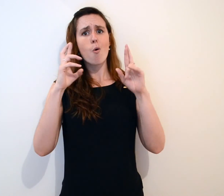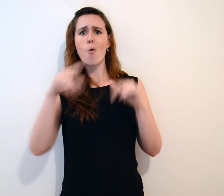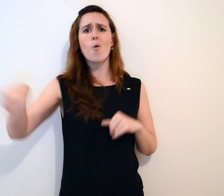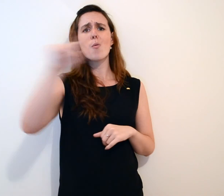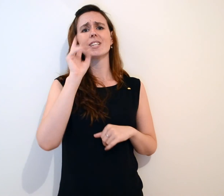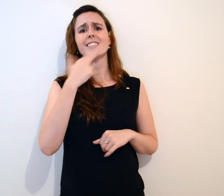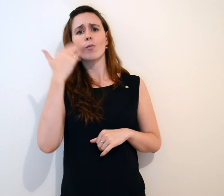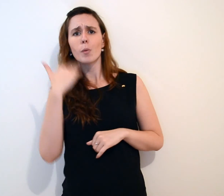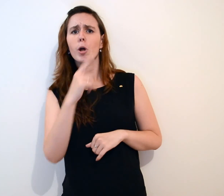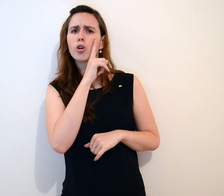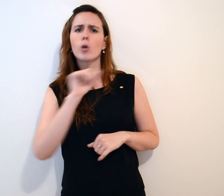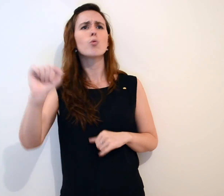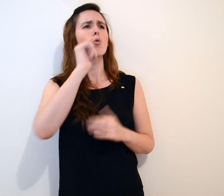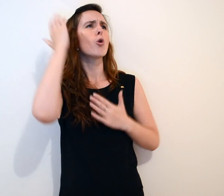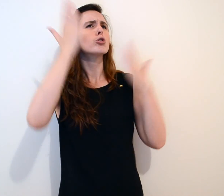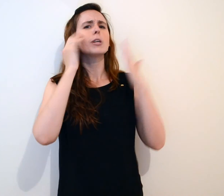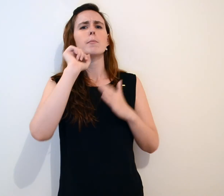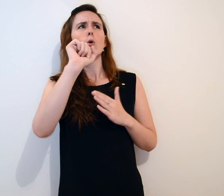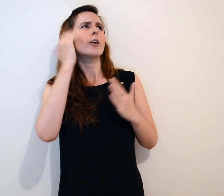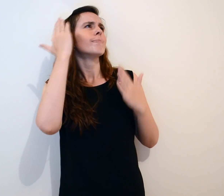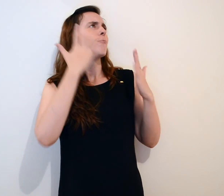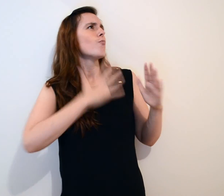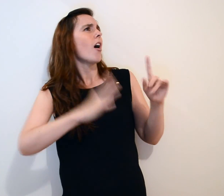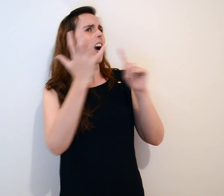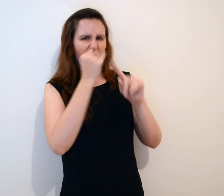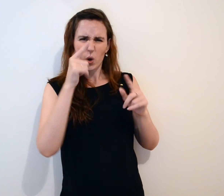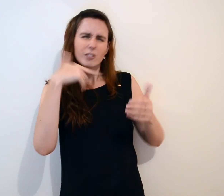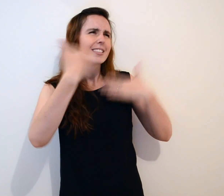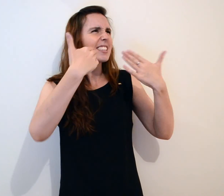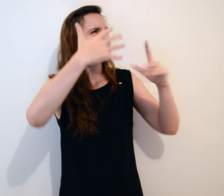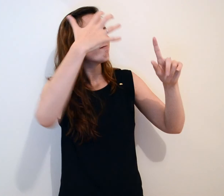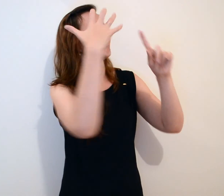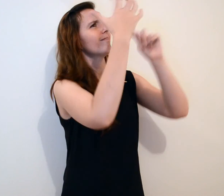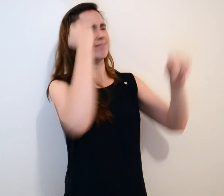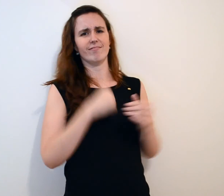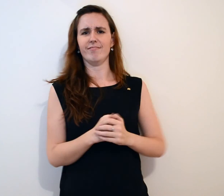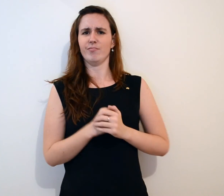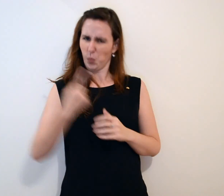So deaf women and girls, what is your dream? what do you want to achieve? I want you to make sure you achieve your dream!